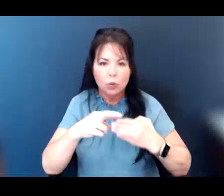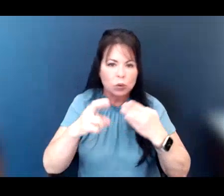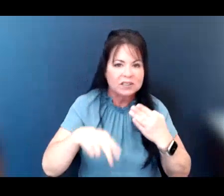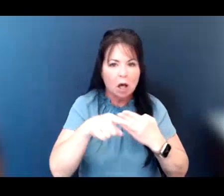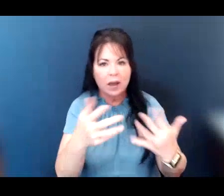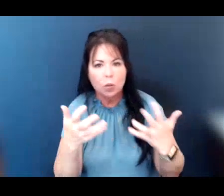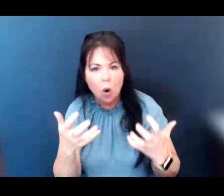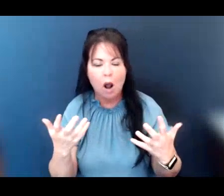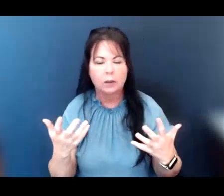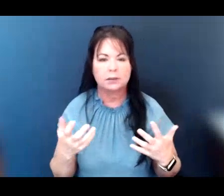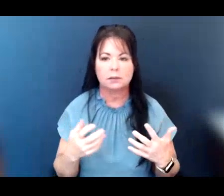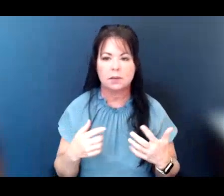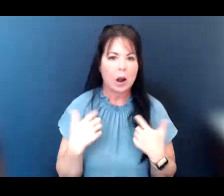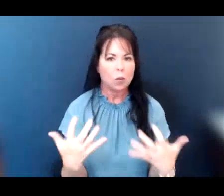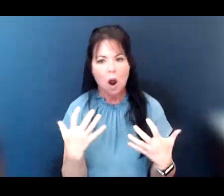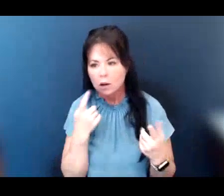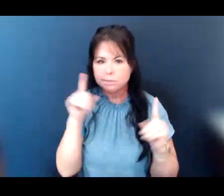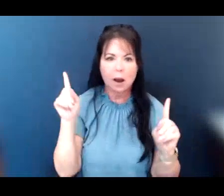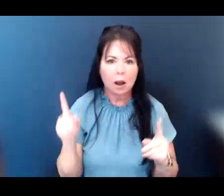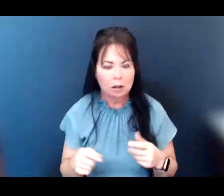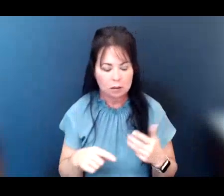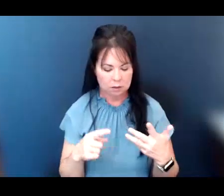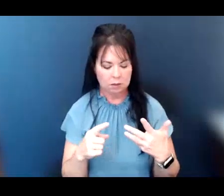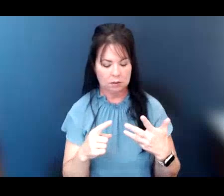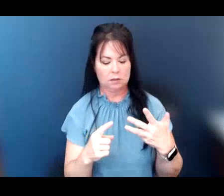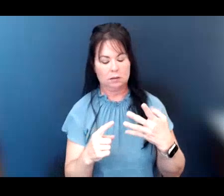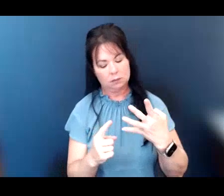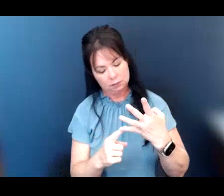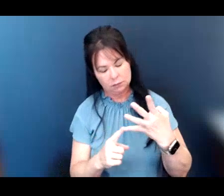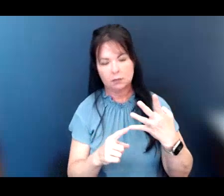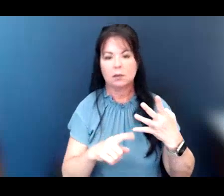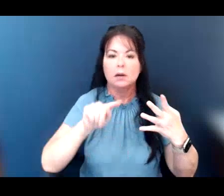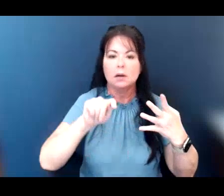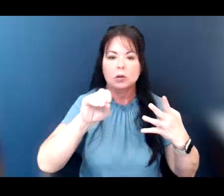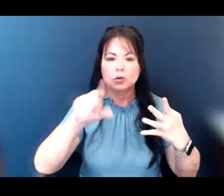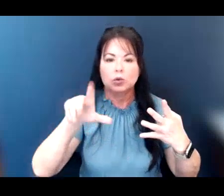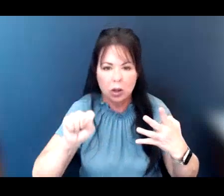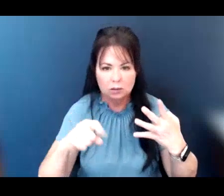And then the final T is for tools. So what are the tools that they have access to that are being